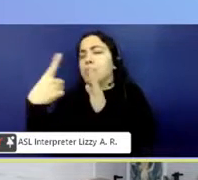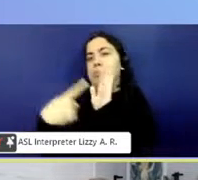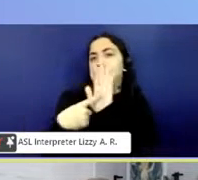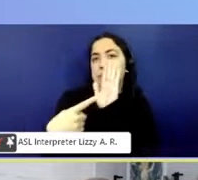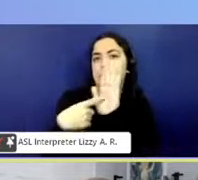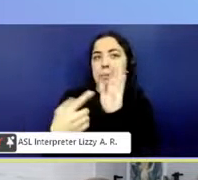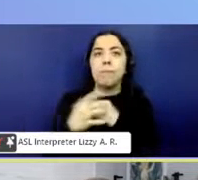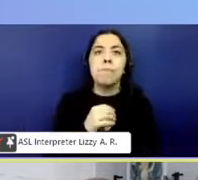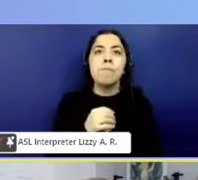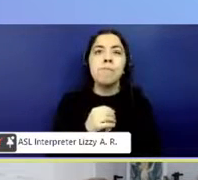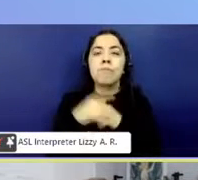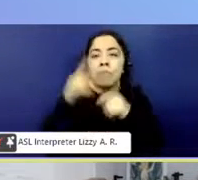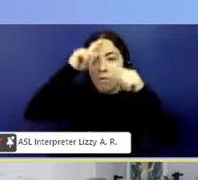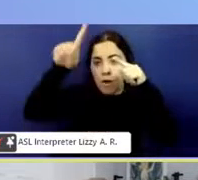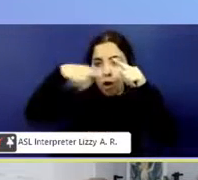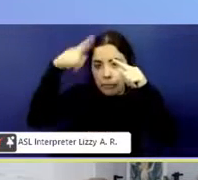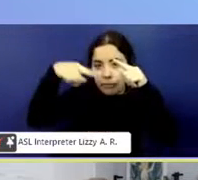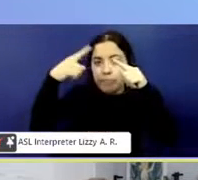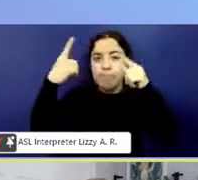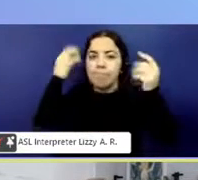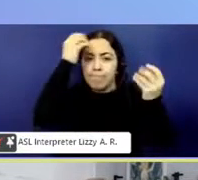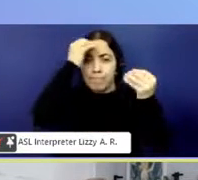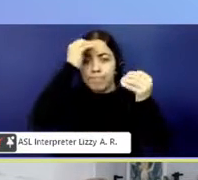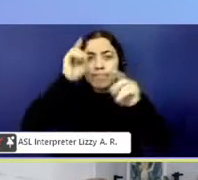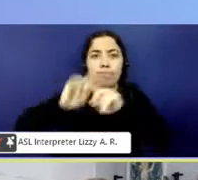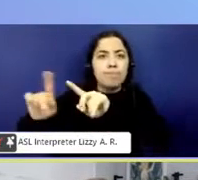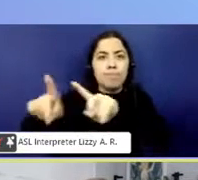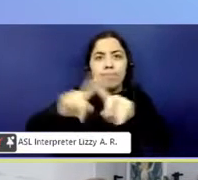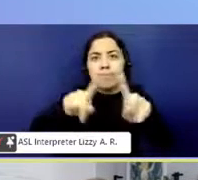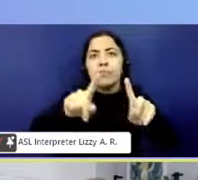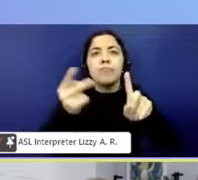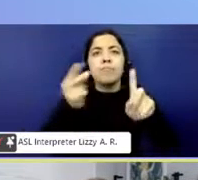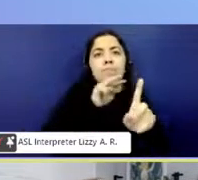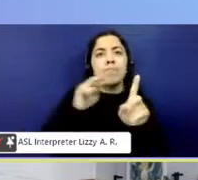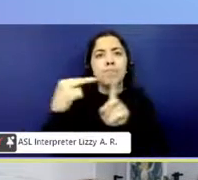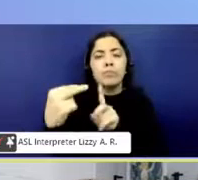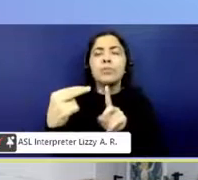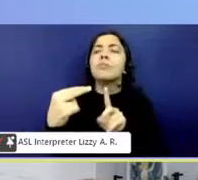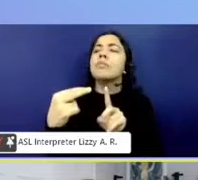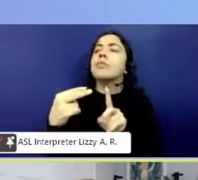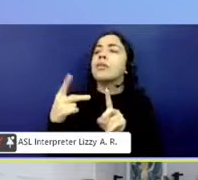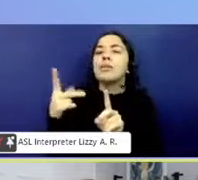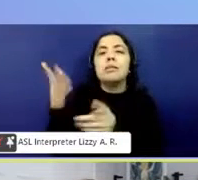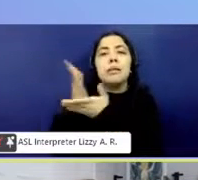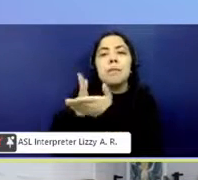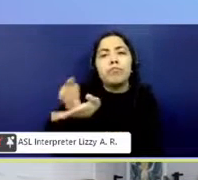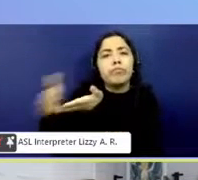the cognitive model is a first step in addressing cognitive exclusion which occurs when products